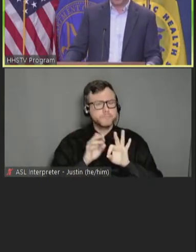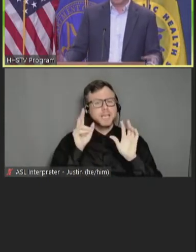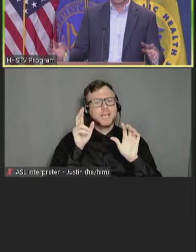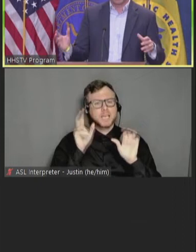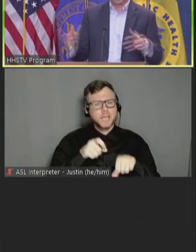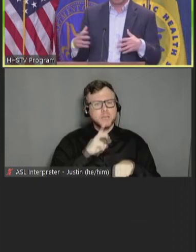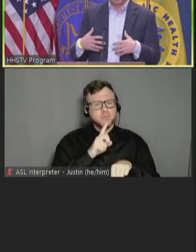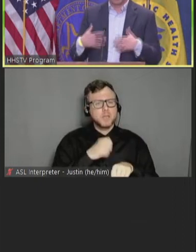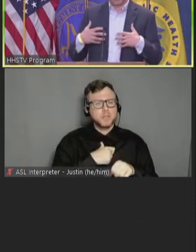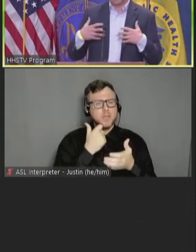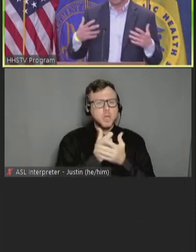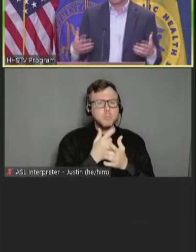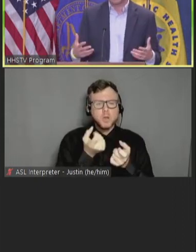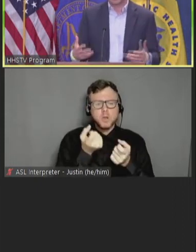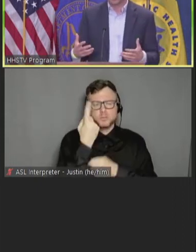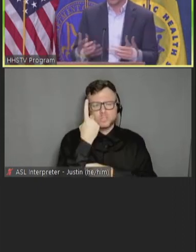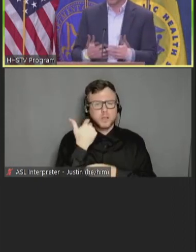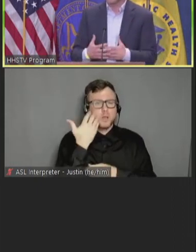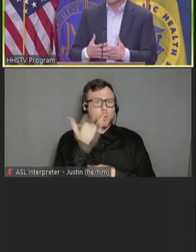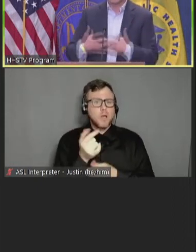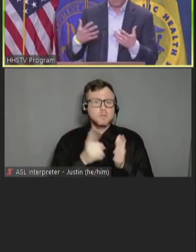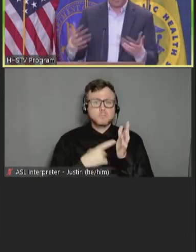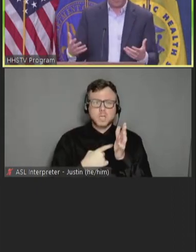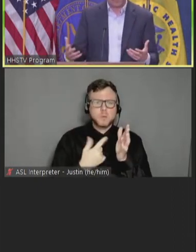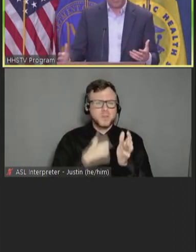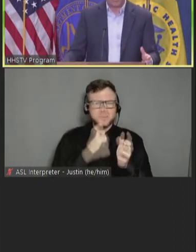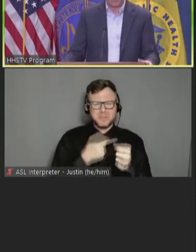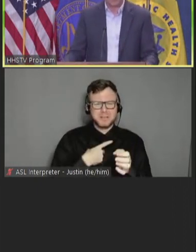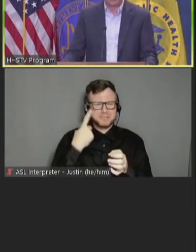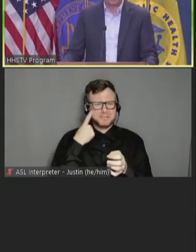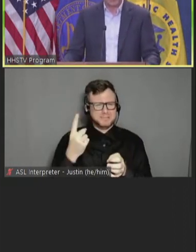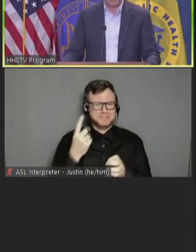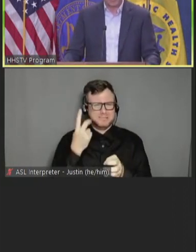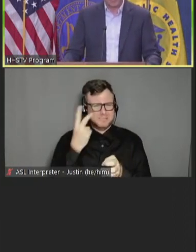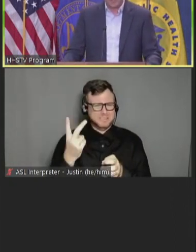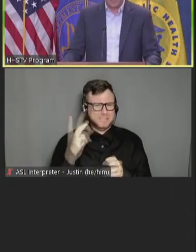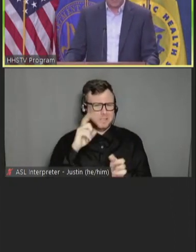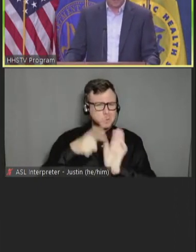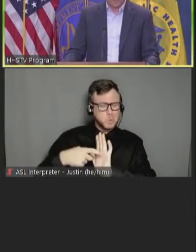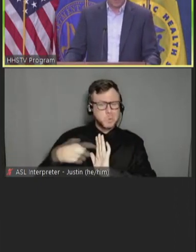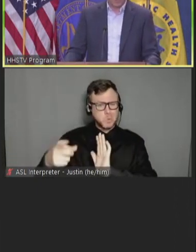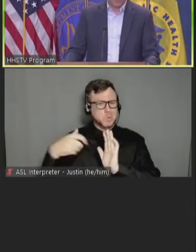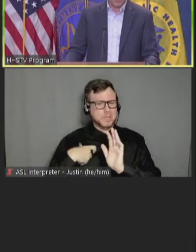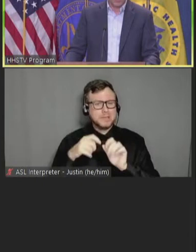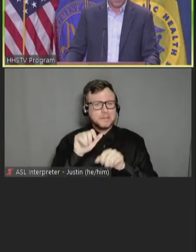to explaining why, in some cases, we don't see the adjuvant effect that we expected in early studies.